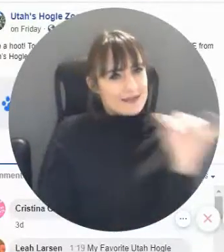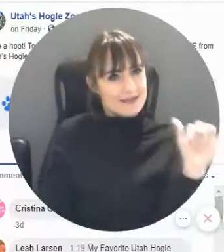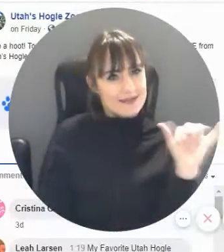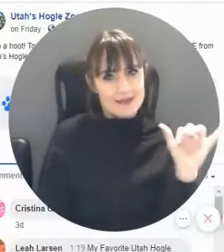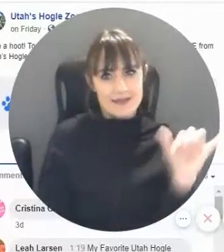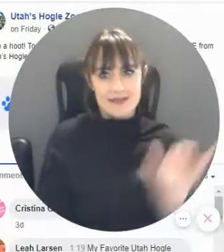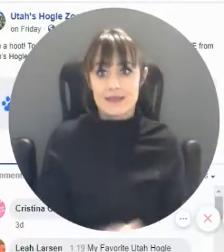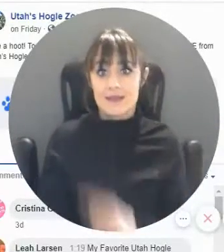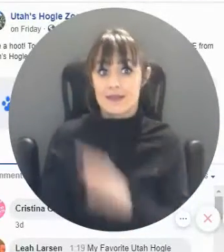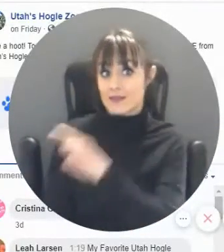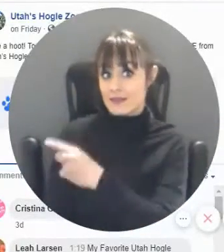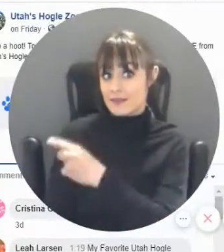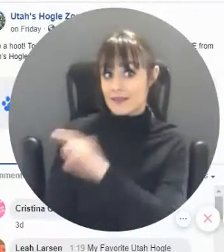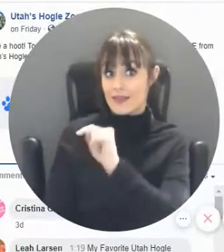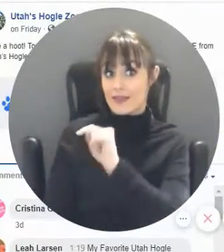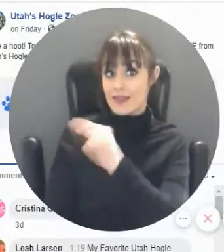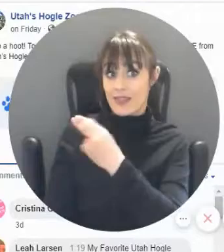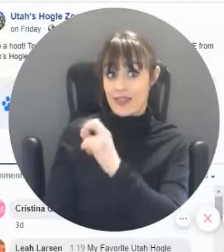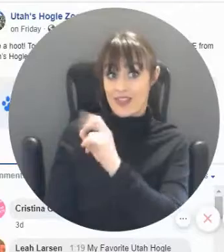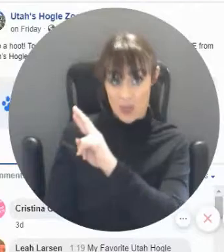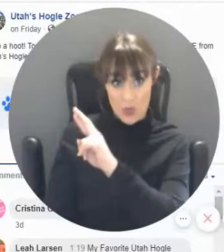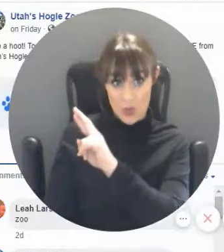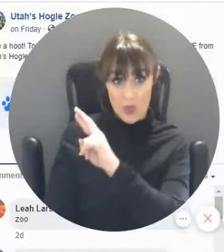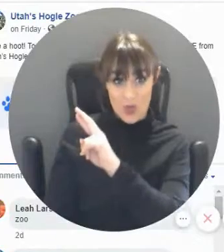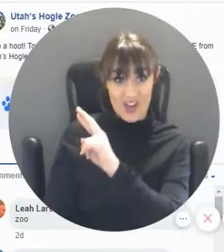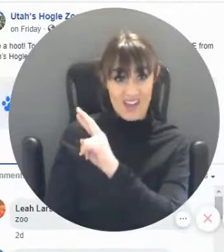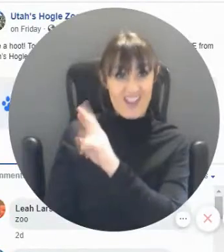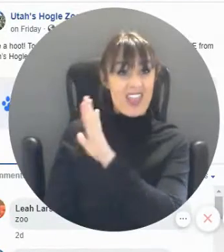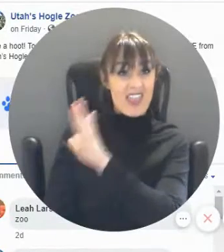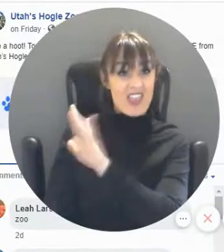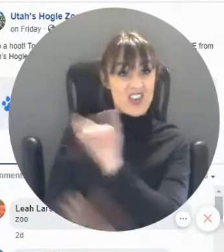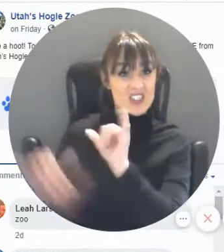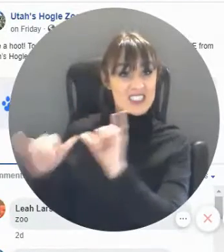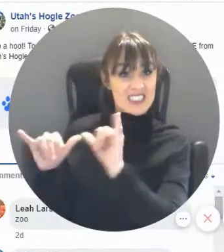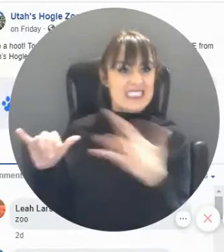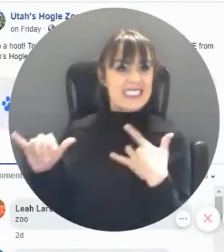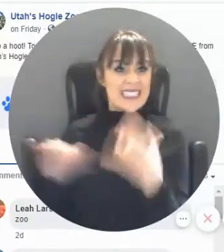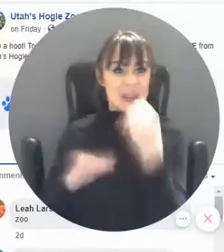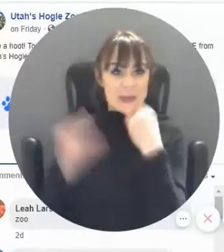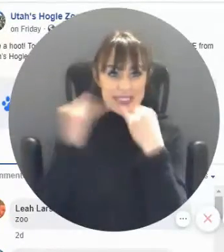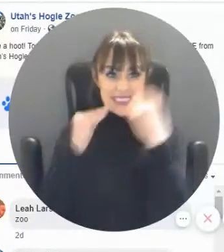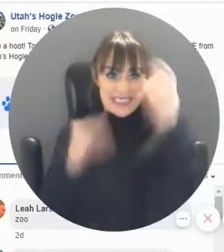Thor, the great horned owl, they actually eat skunks a lot of the time. (Other voice): Skunks? Autumn: Yeah. We don't have many skunks, so...